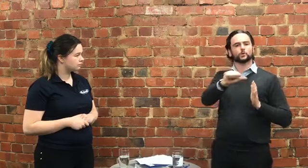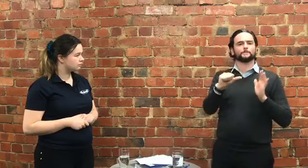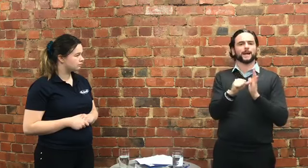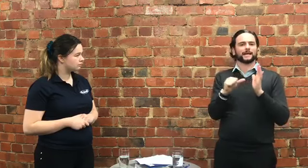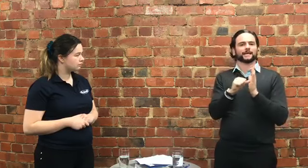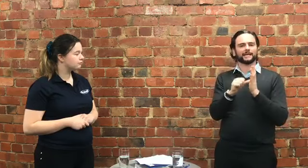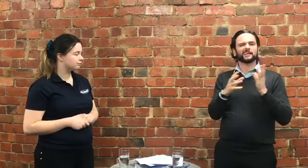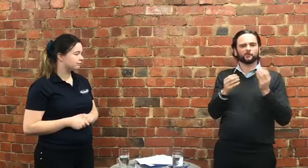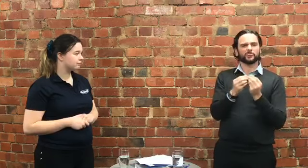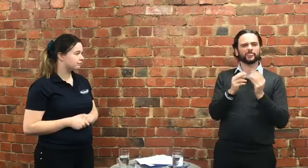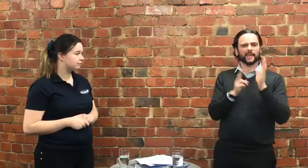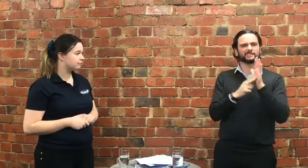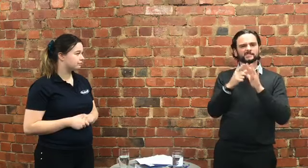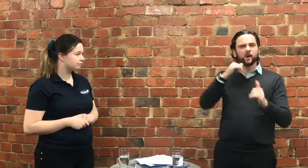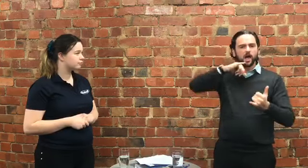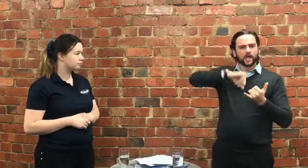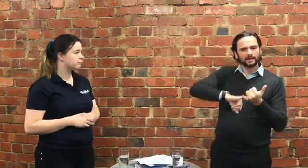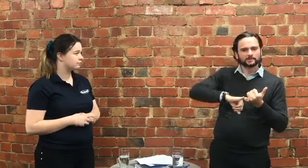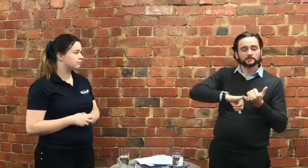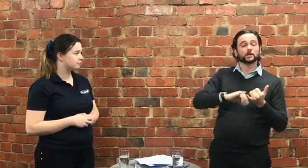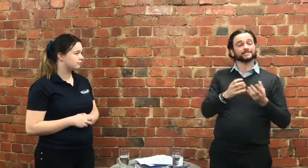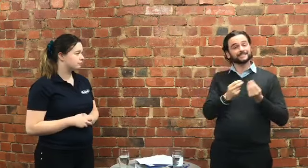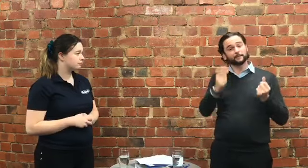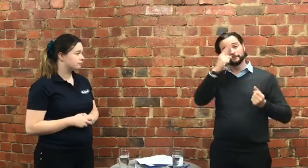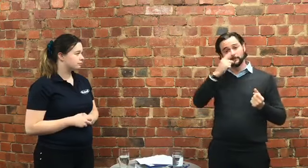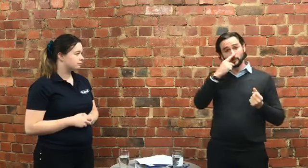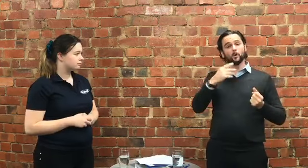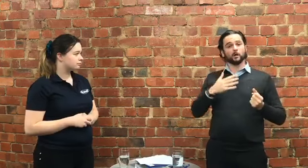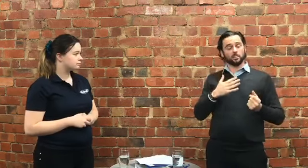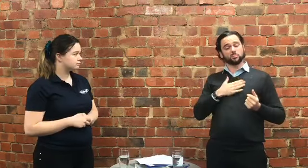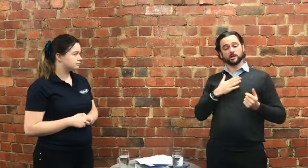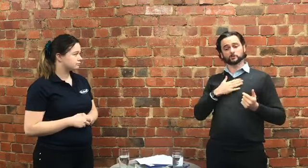There's different ways you can use your money, your NDIS money.